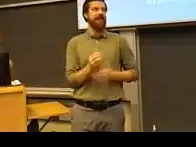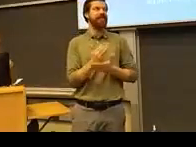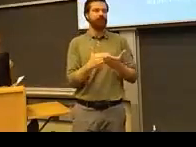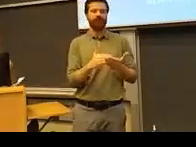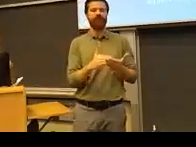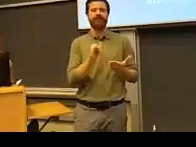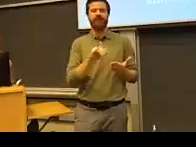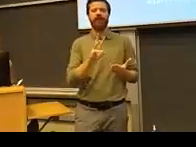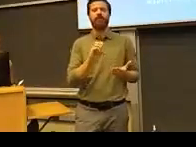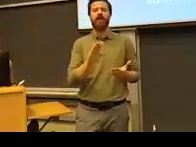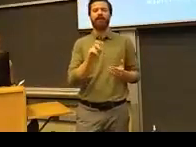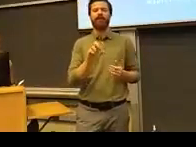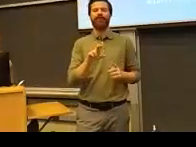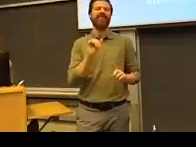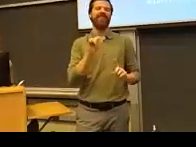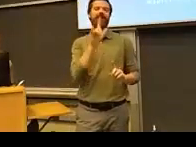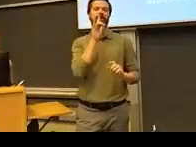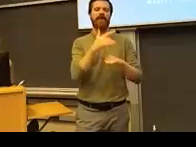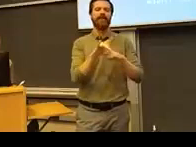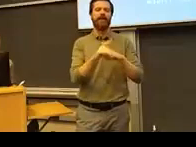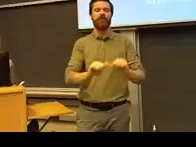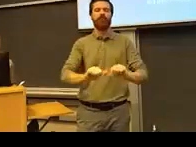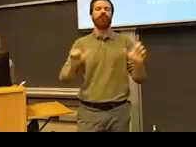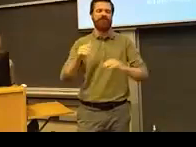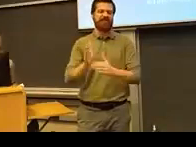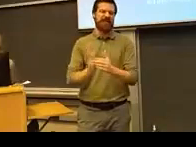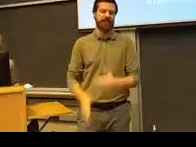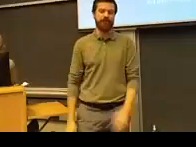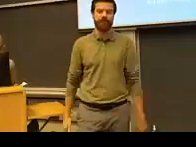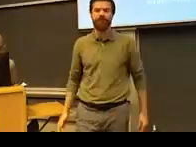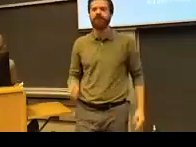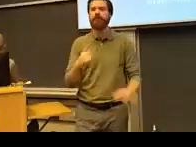webinar that'll be available at the end and also please um try to hold the questions for the end